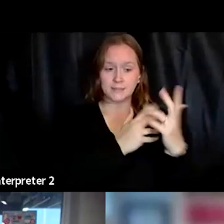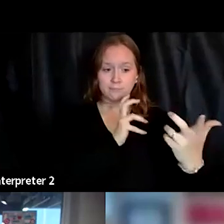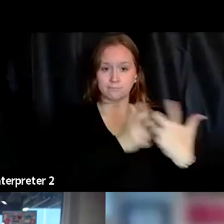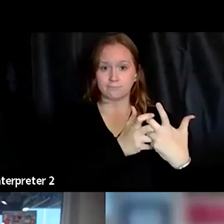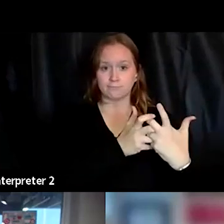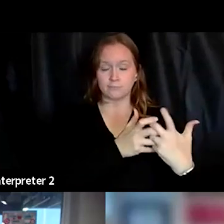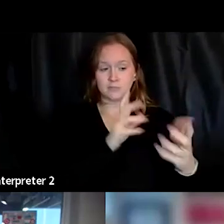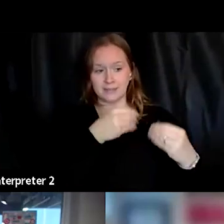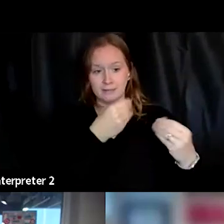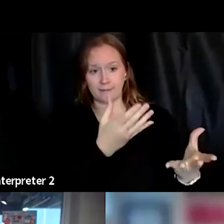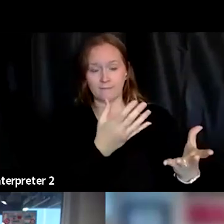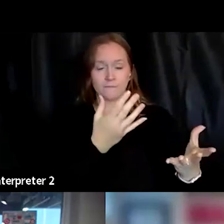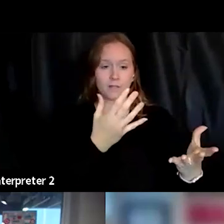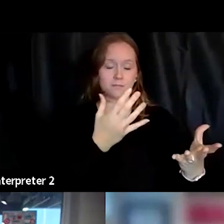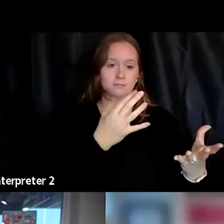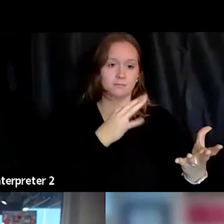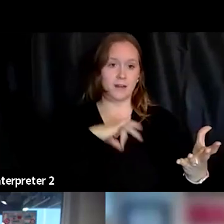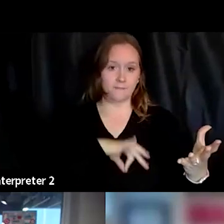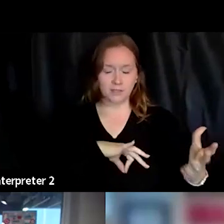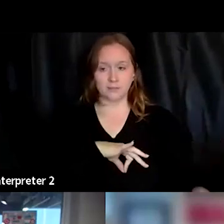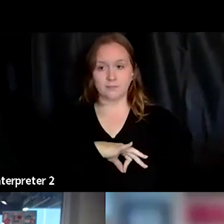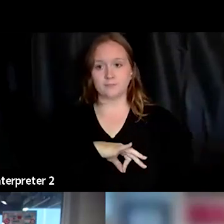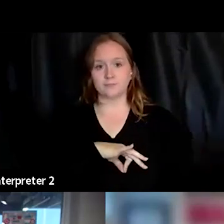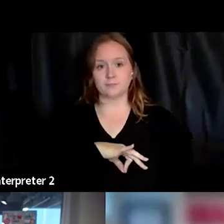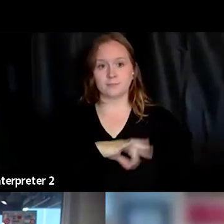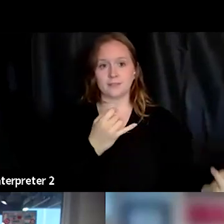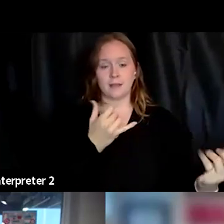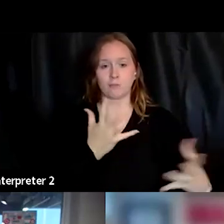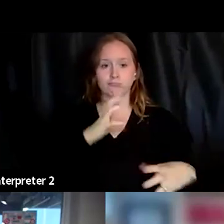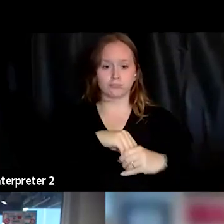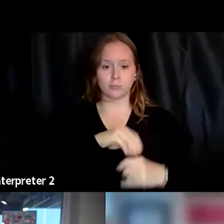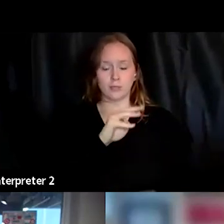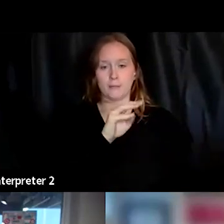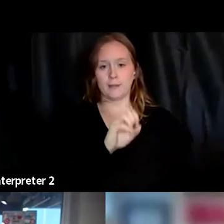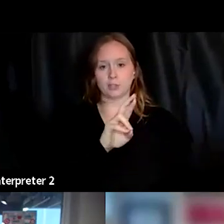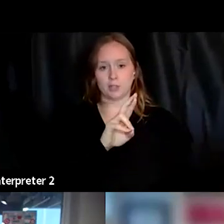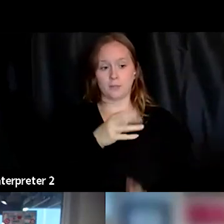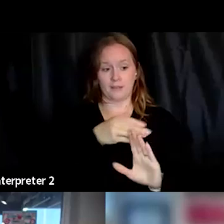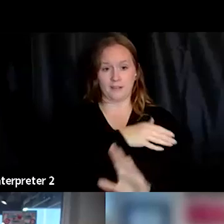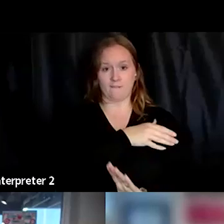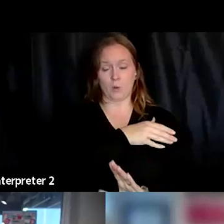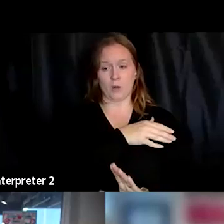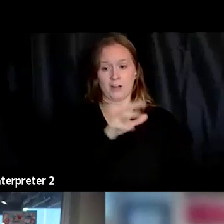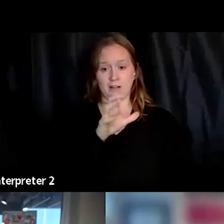based on that in functional information that's now included in an MSR that prior maybe the case manager didn't think about it.